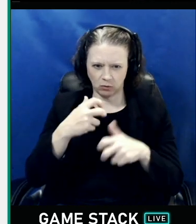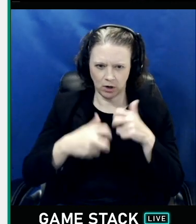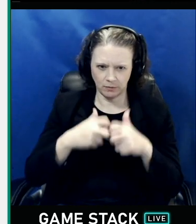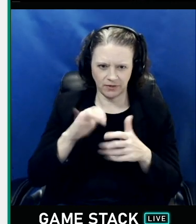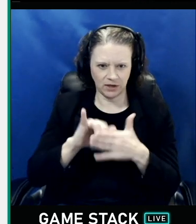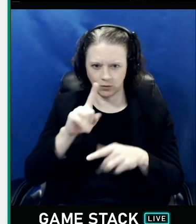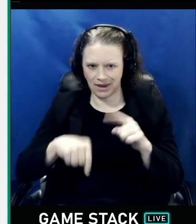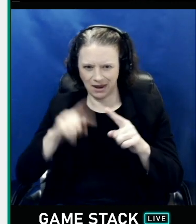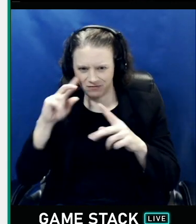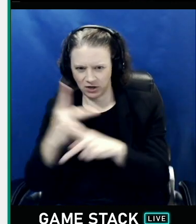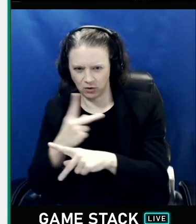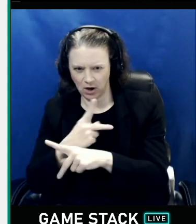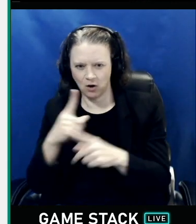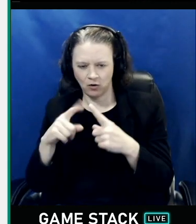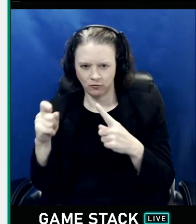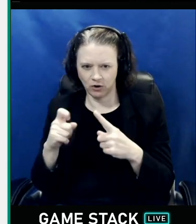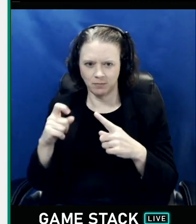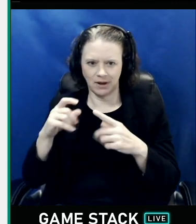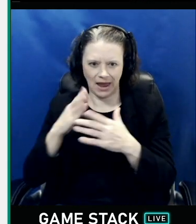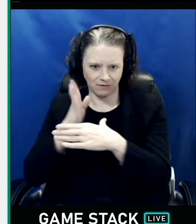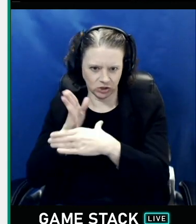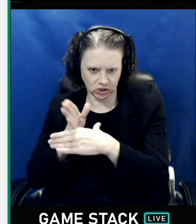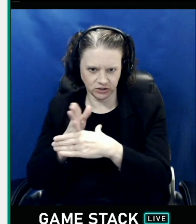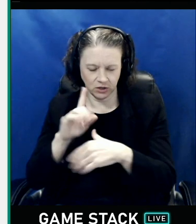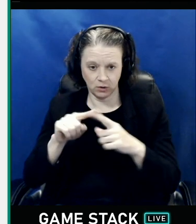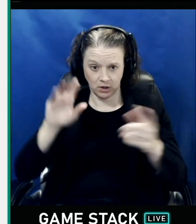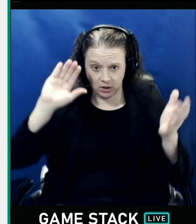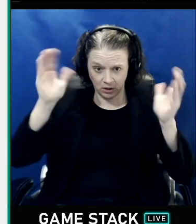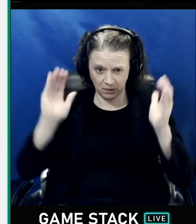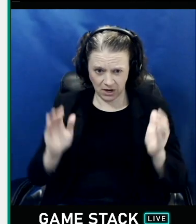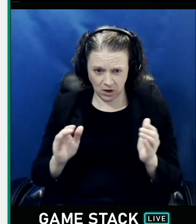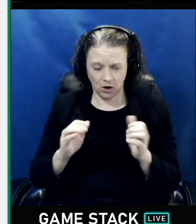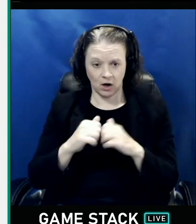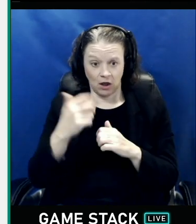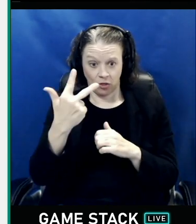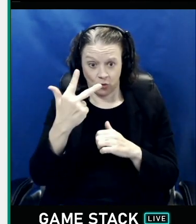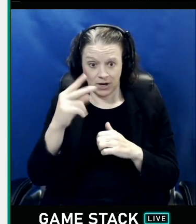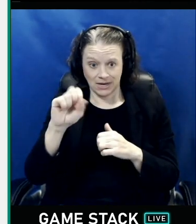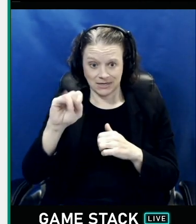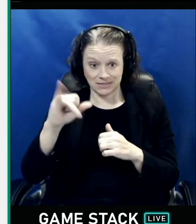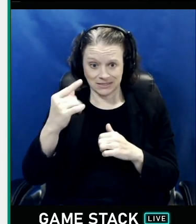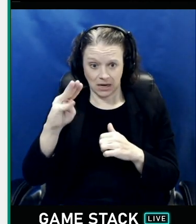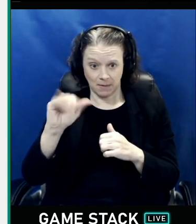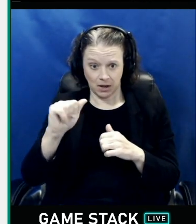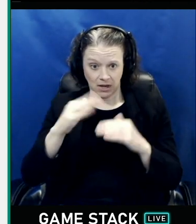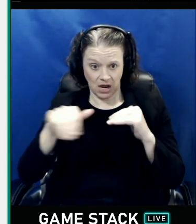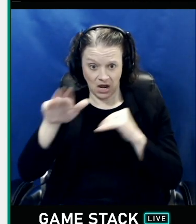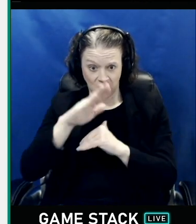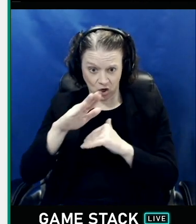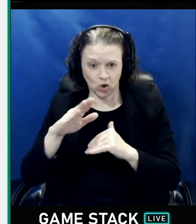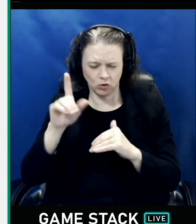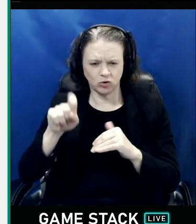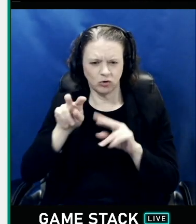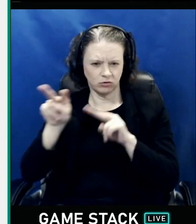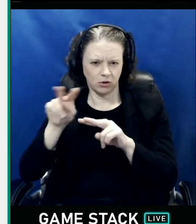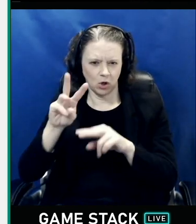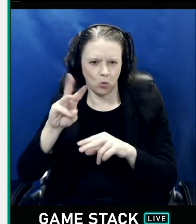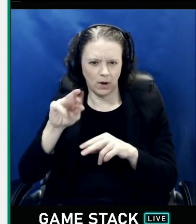especially for 3 sigma and higher when making comparisons. See the Wikipedia 68- 95-99.7 rule. In this example,